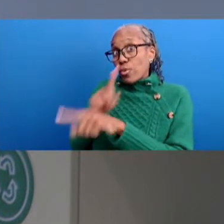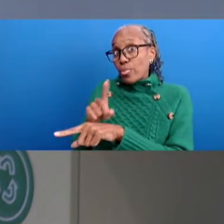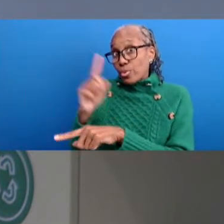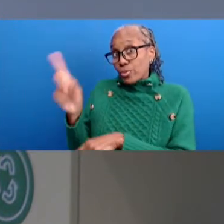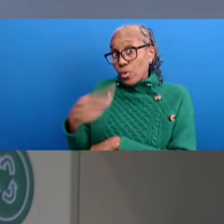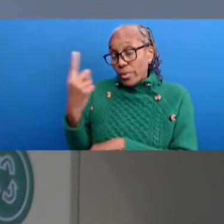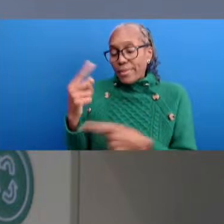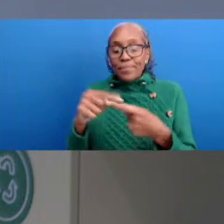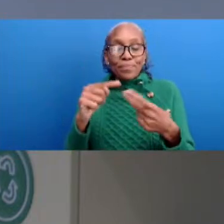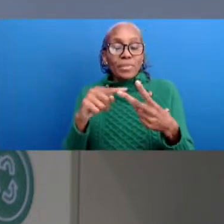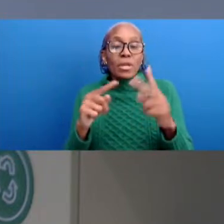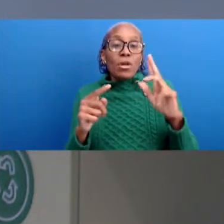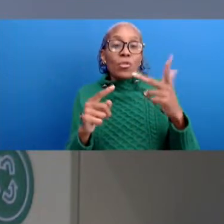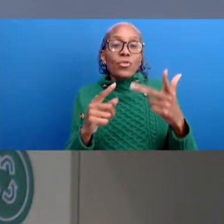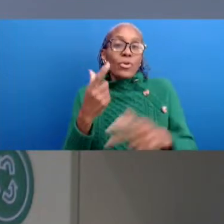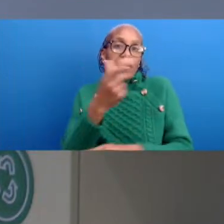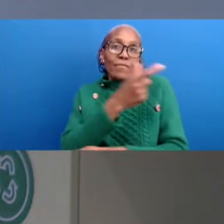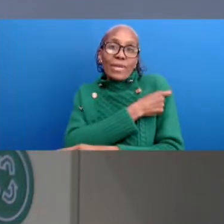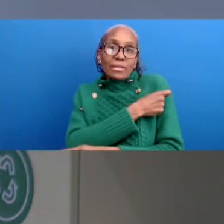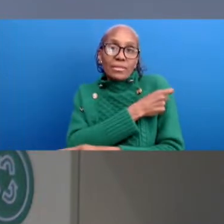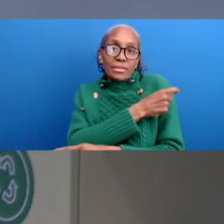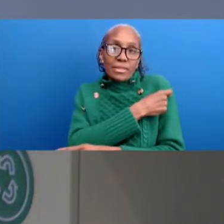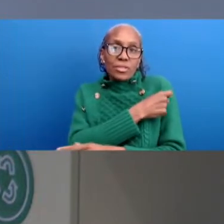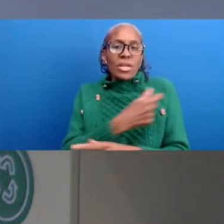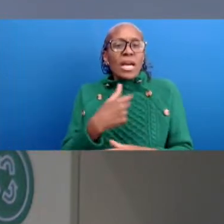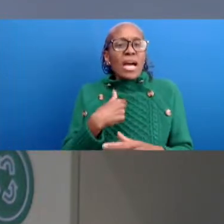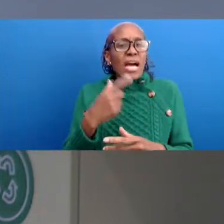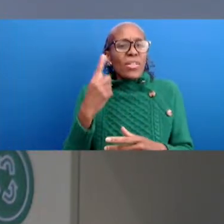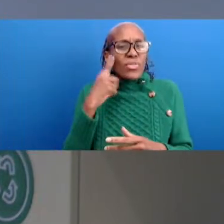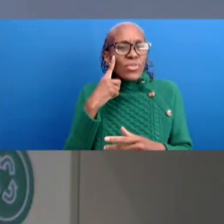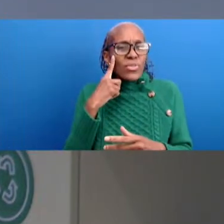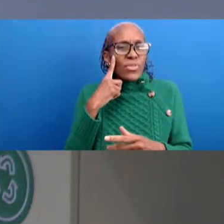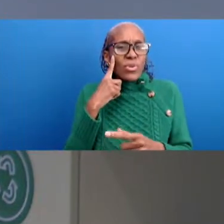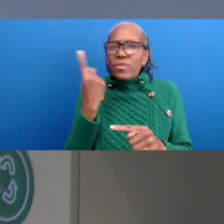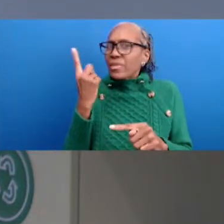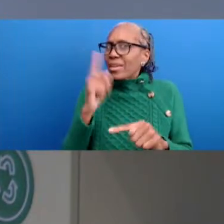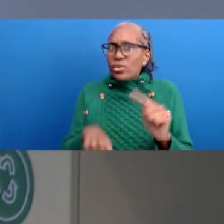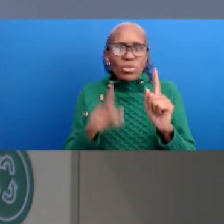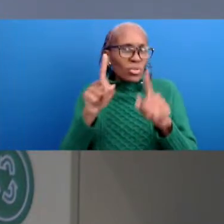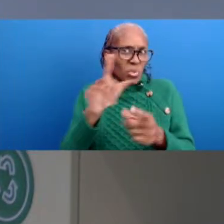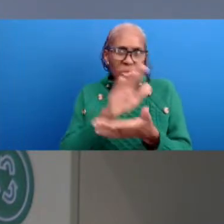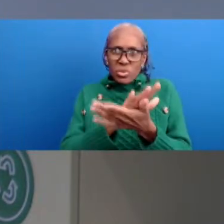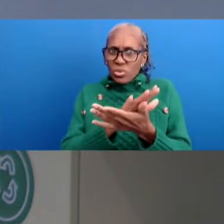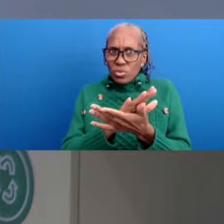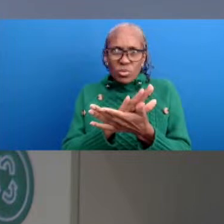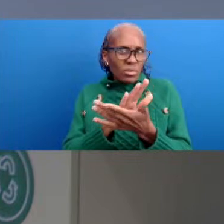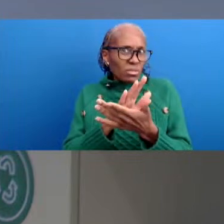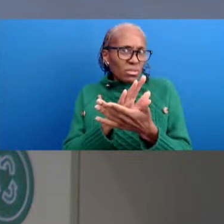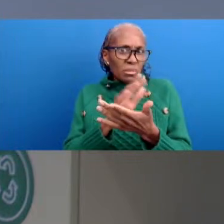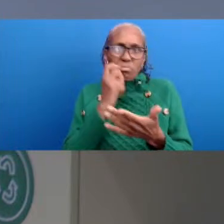HOW YOU GETTING THE STATISTICS? ARE THEY JUST YOUR REPORTS AND